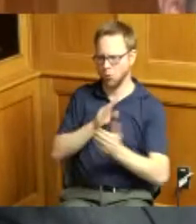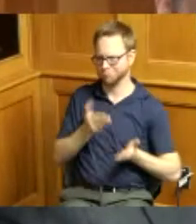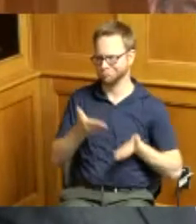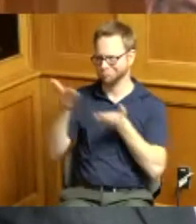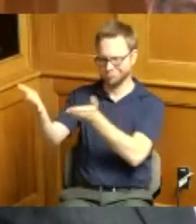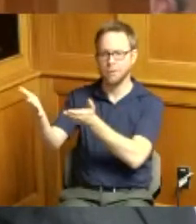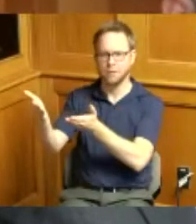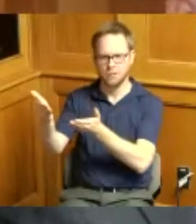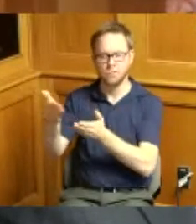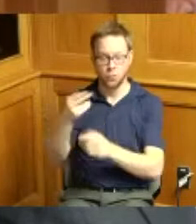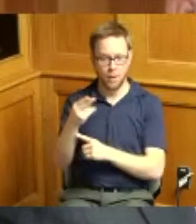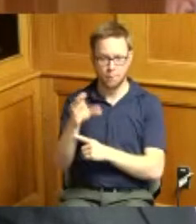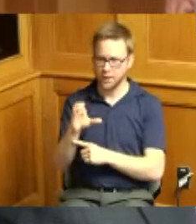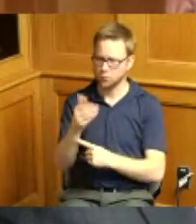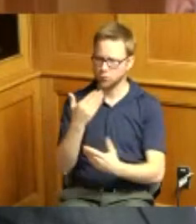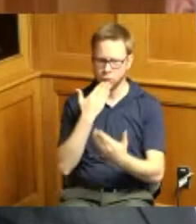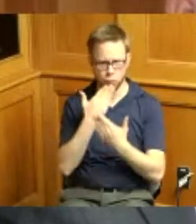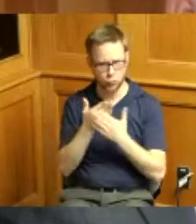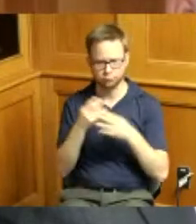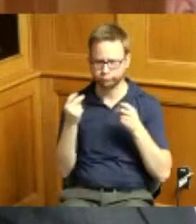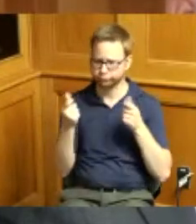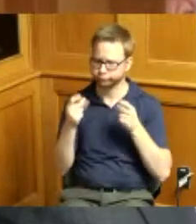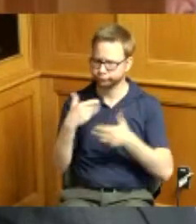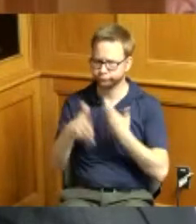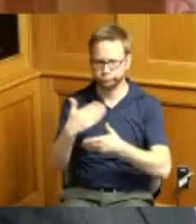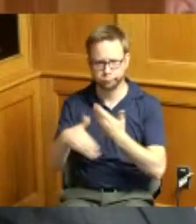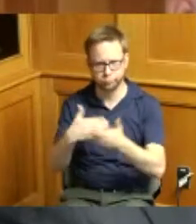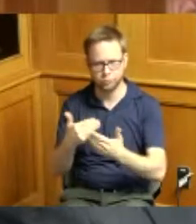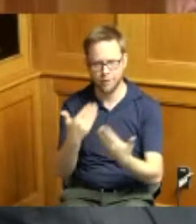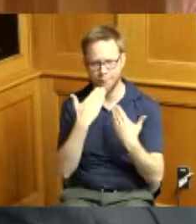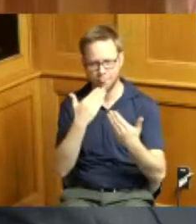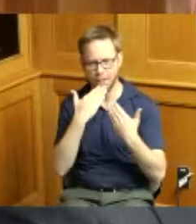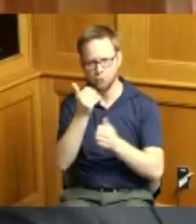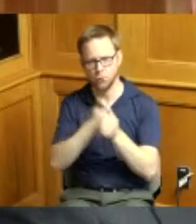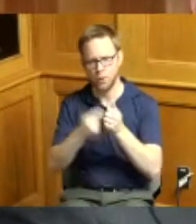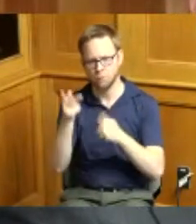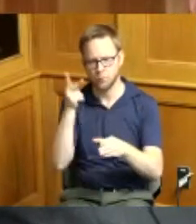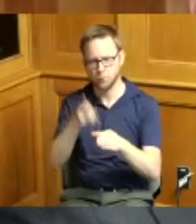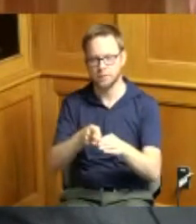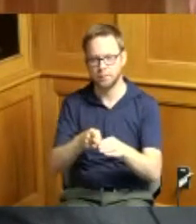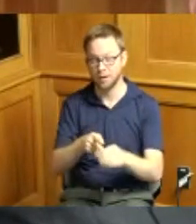and really really grateful again to the folks that are participating the one other thing I